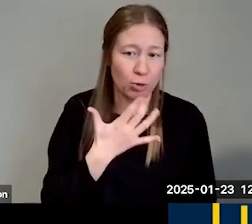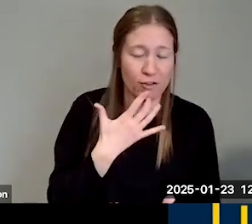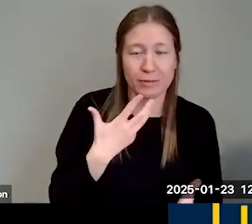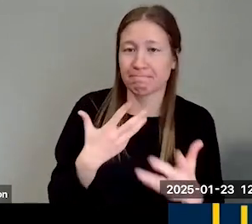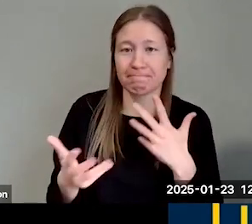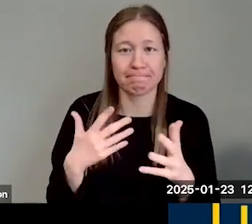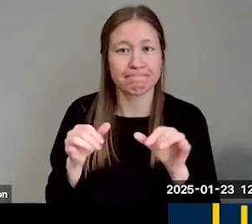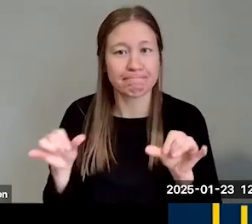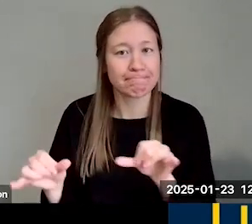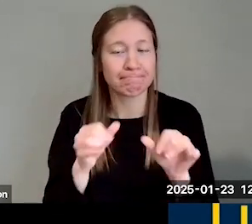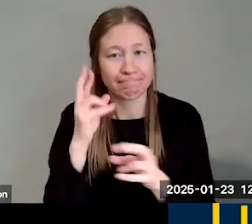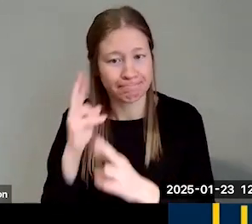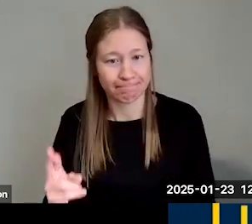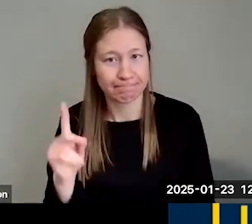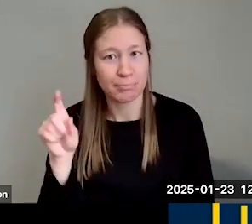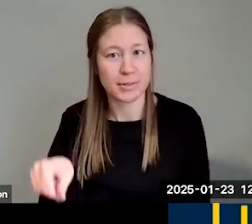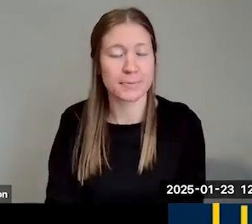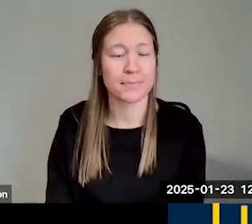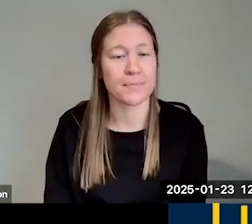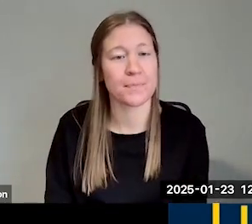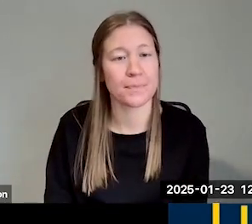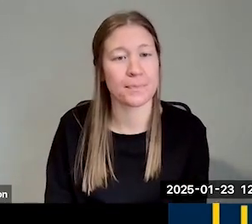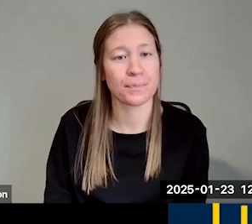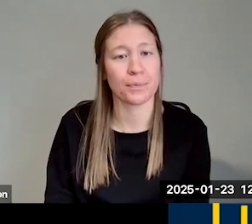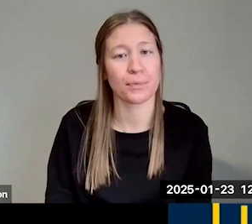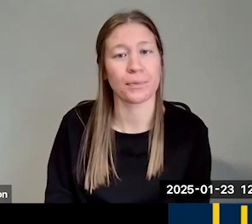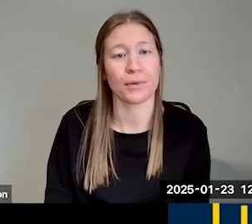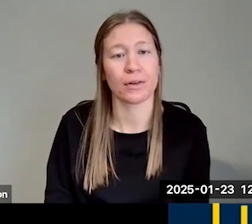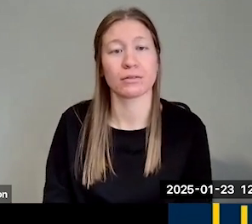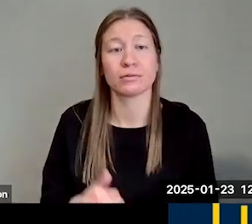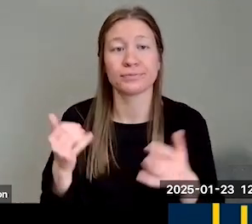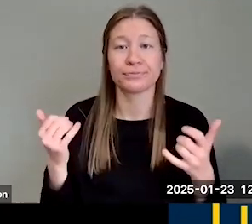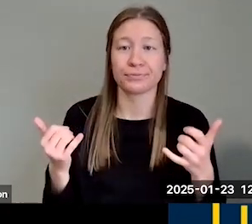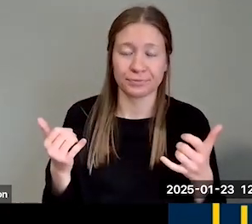So some tips to remember. What can we ask or what should we ask